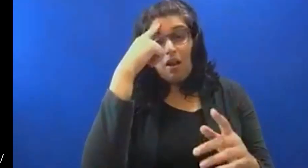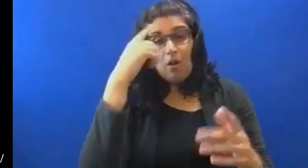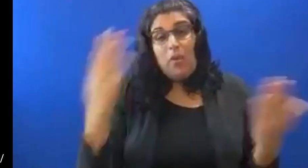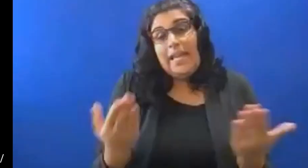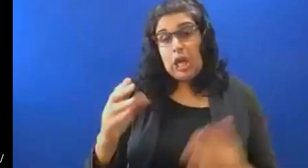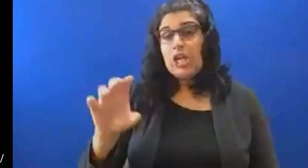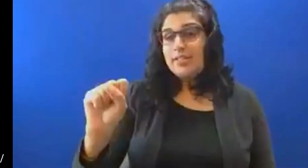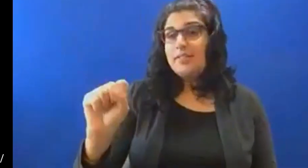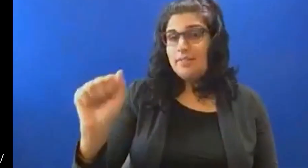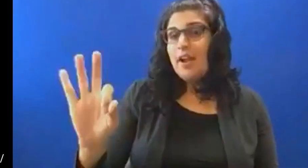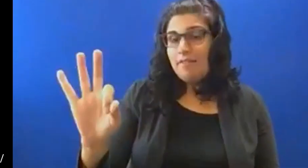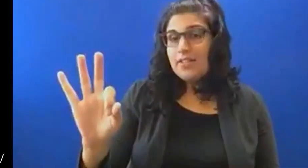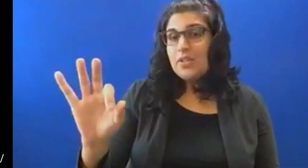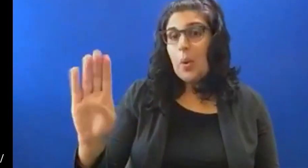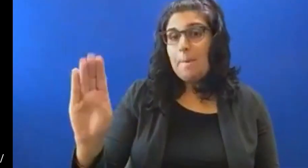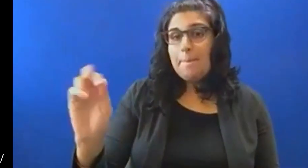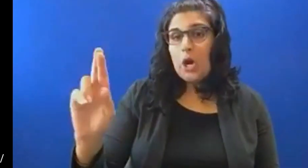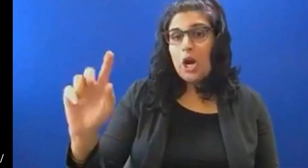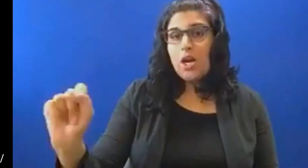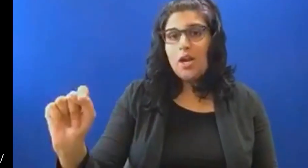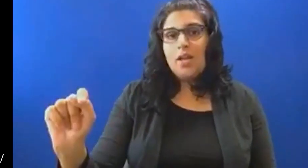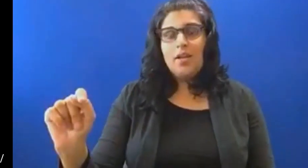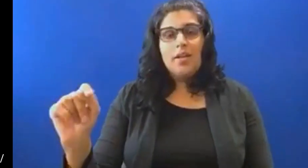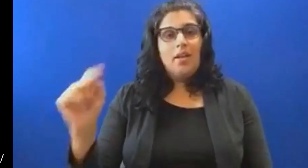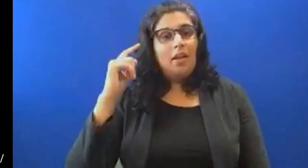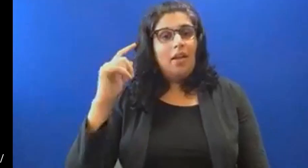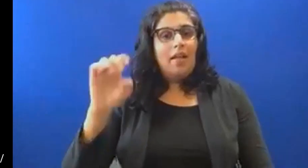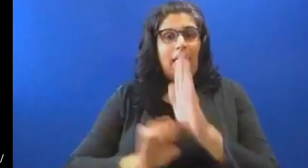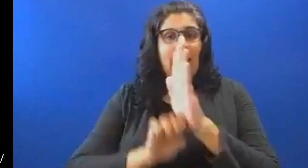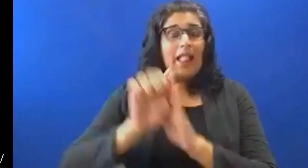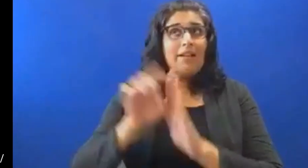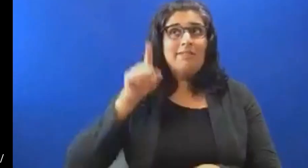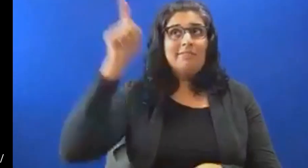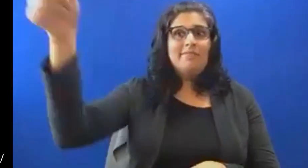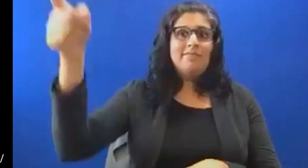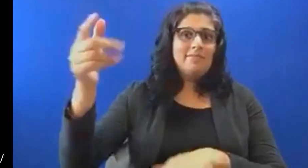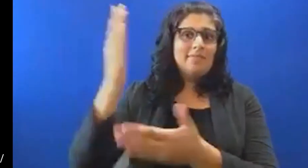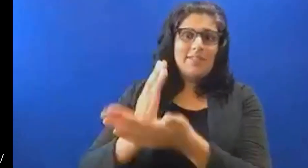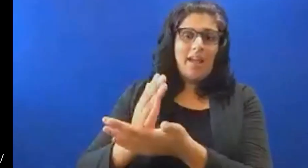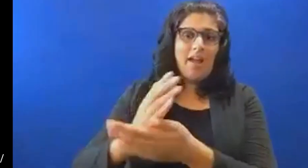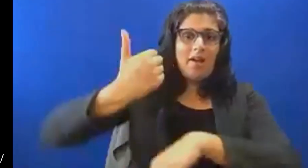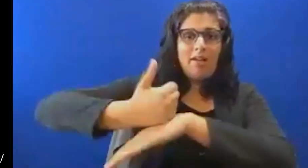many times that overhead that will say, "Well, the elevator at this stop, and this stop, and this stop, are out of order."